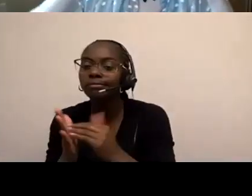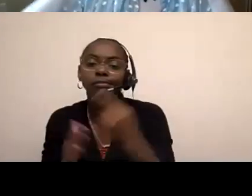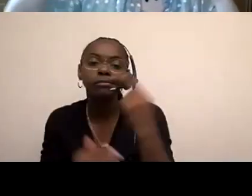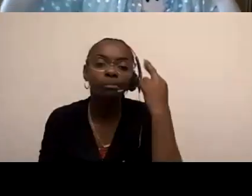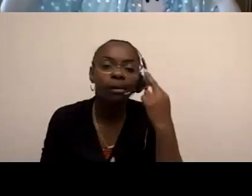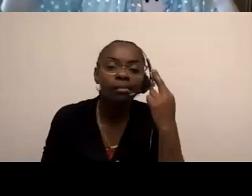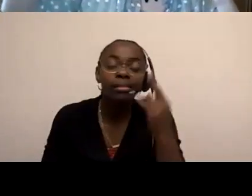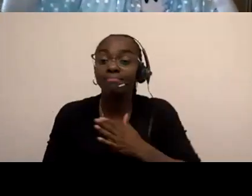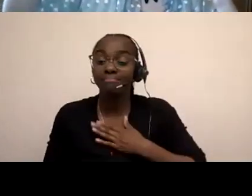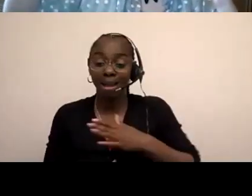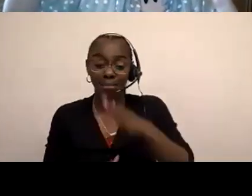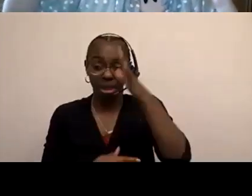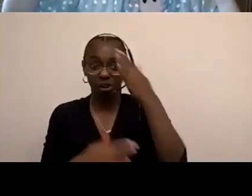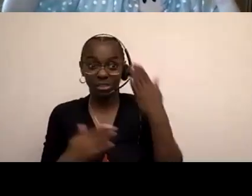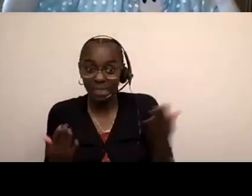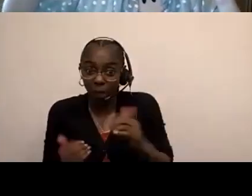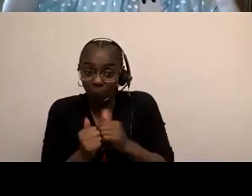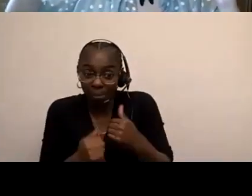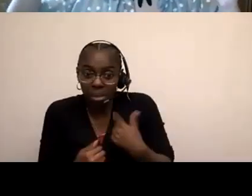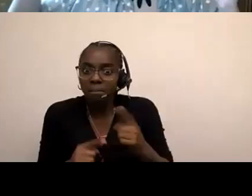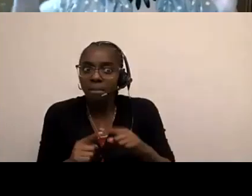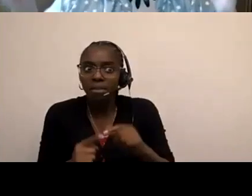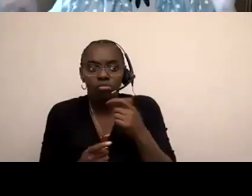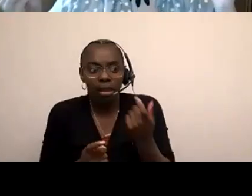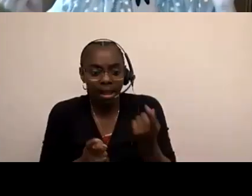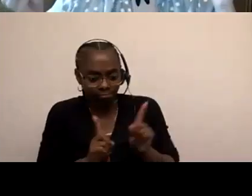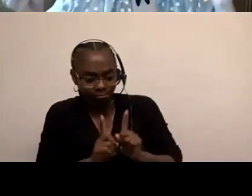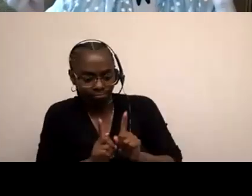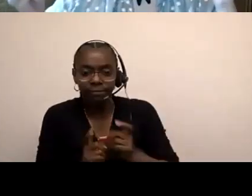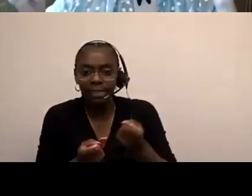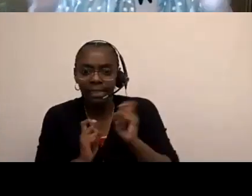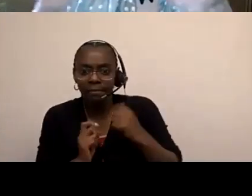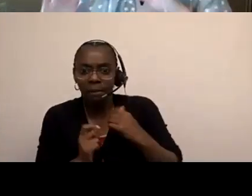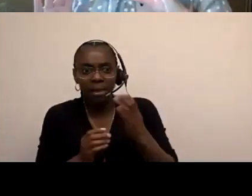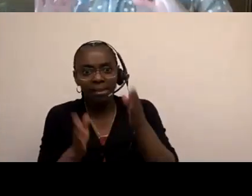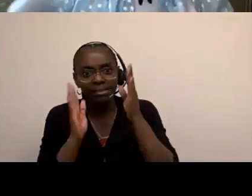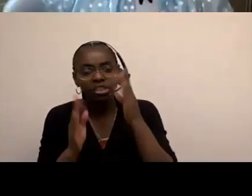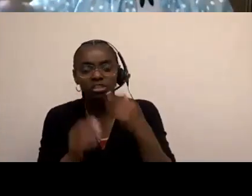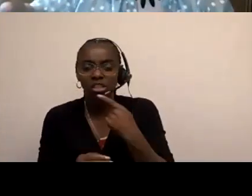PARENTS HERE WITH ME BUT THEY ARE NOT GIVING ME ANY ATTENTION. THEY ARE TELLING ME SHOO